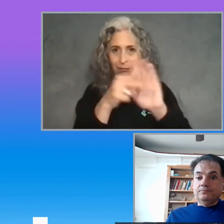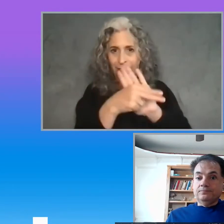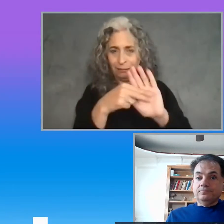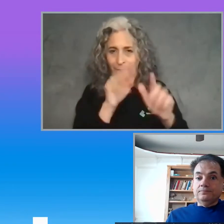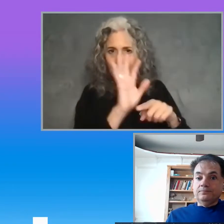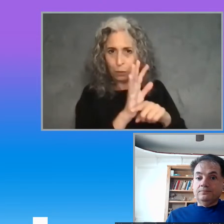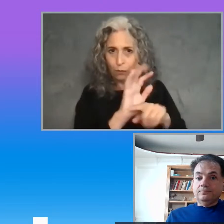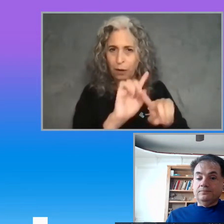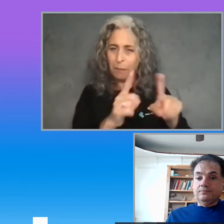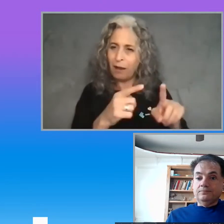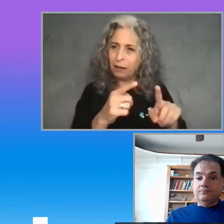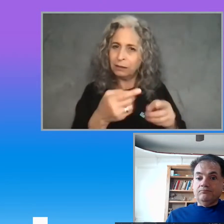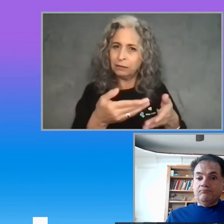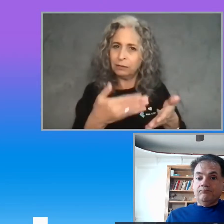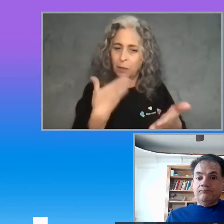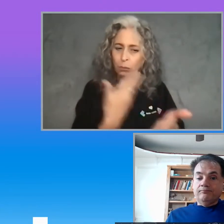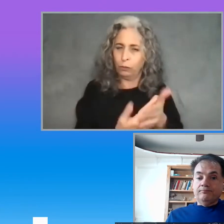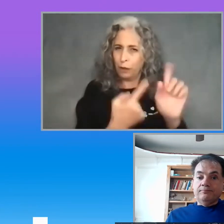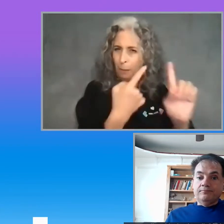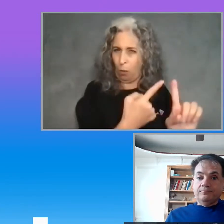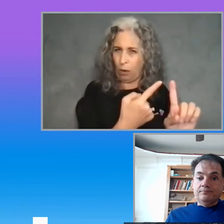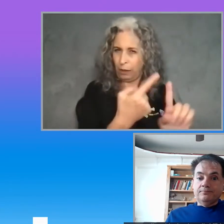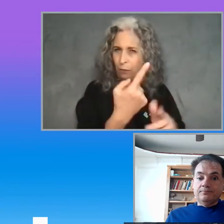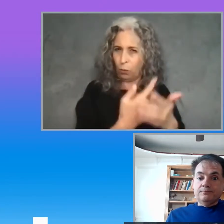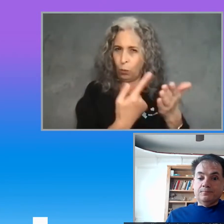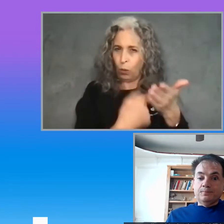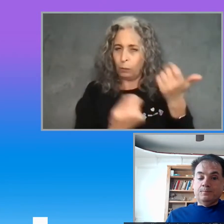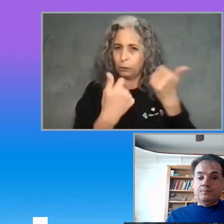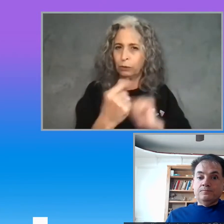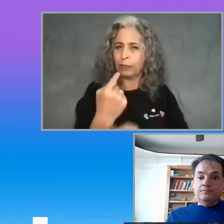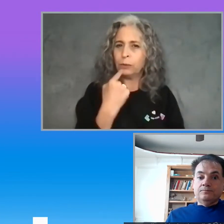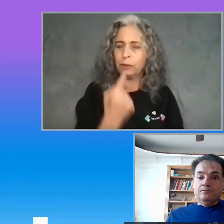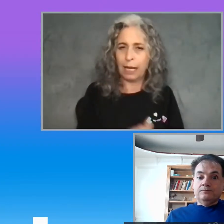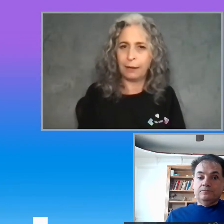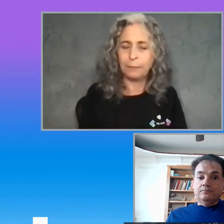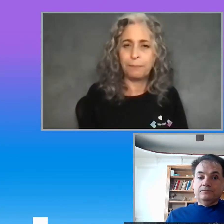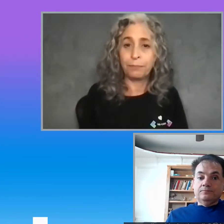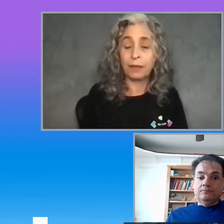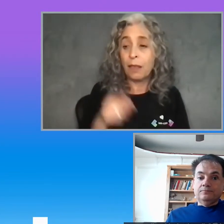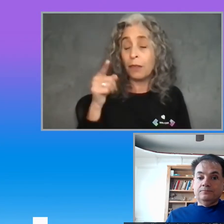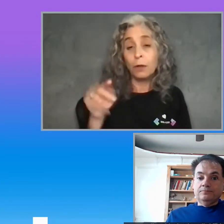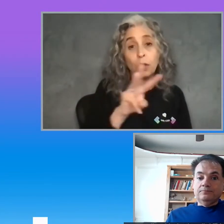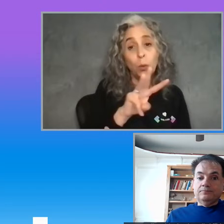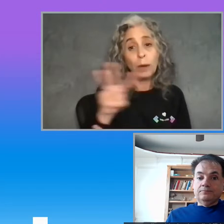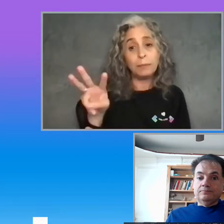of said what we needed to say. I